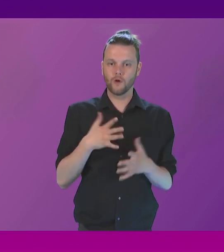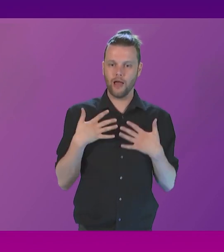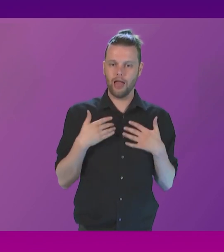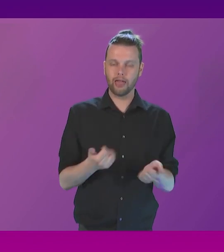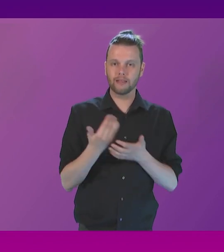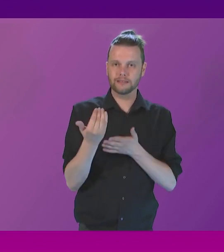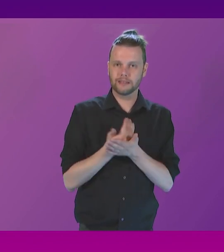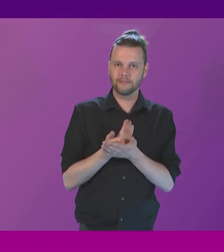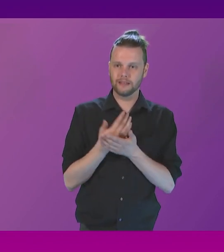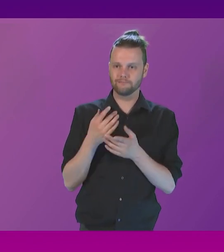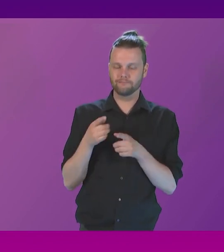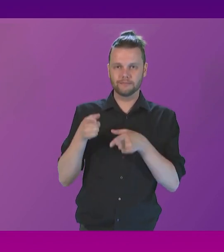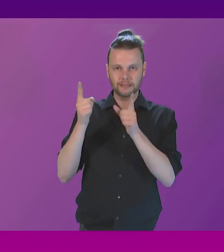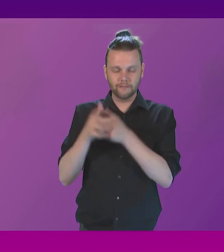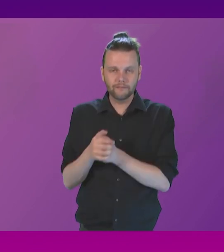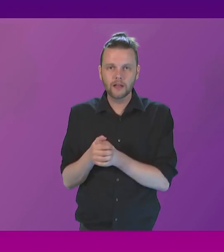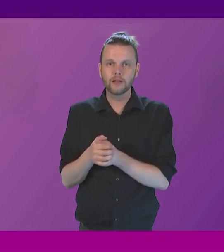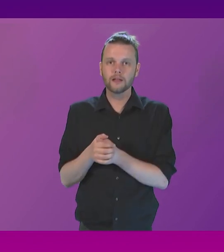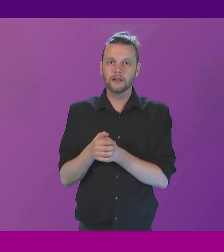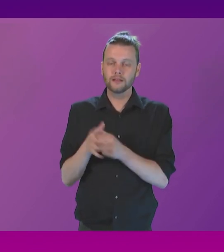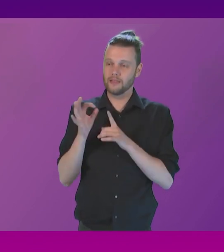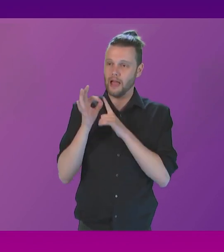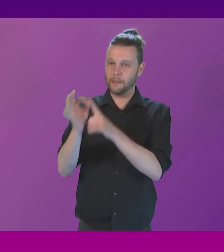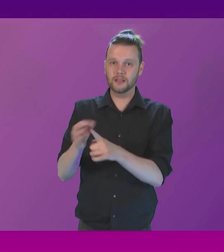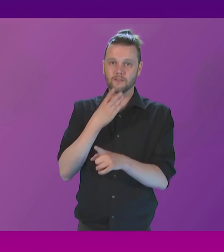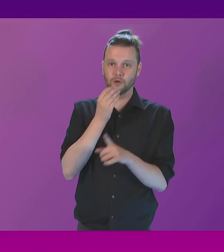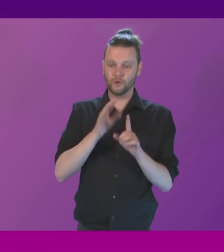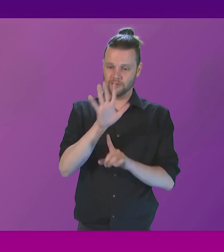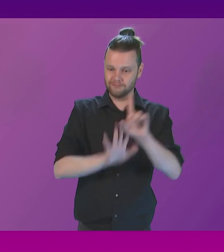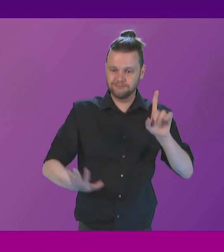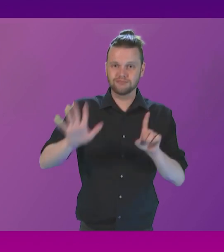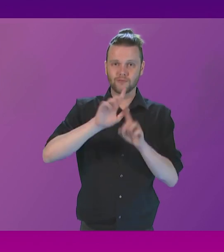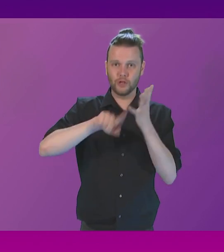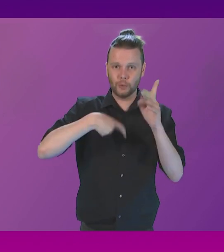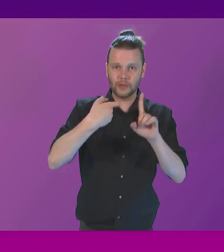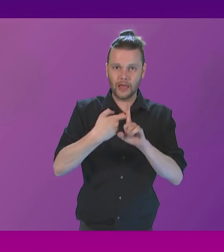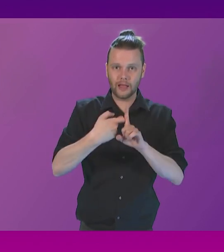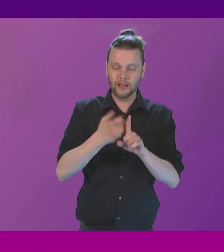Safety Executive. As the application is for use across the UK, it is for the Health and